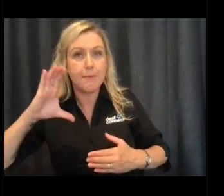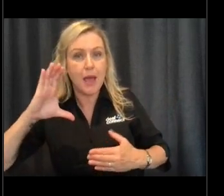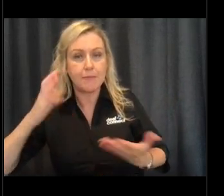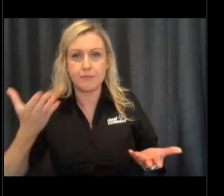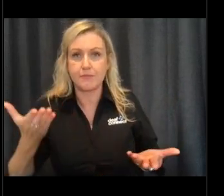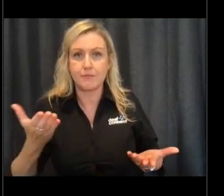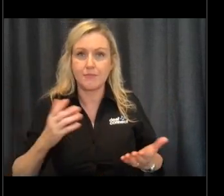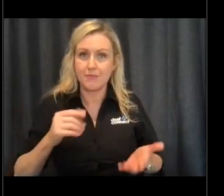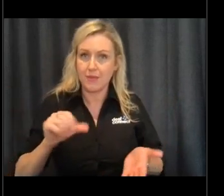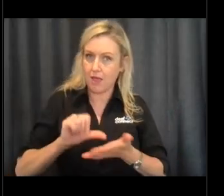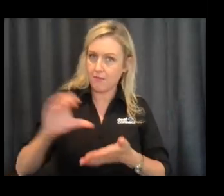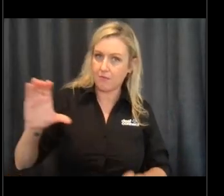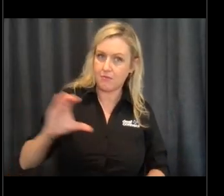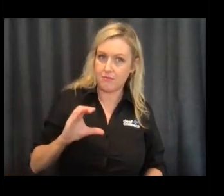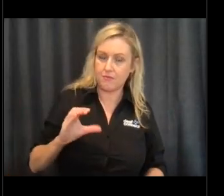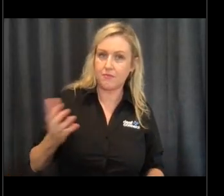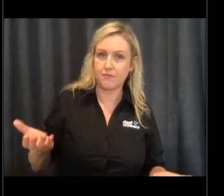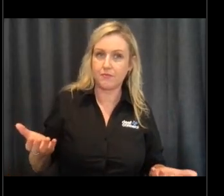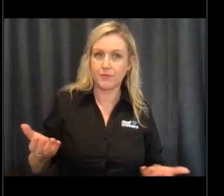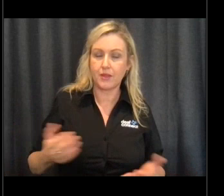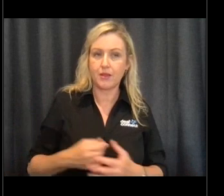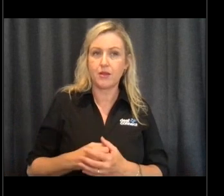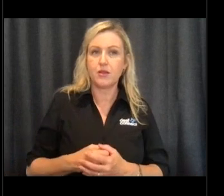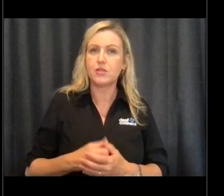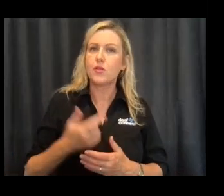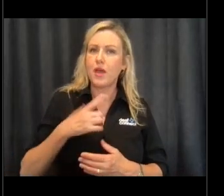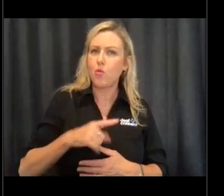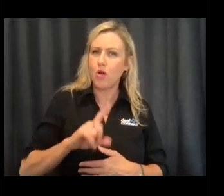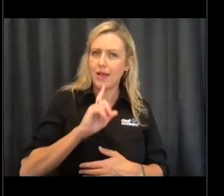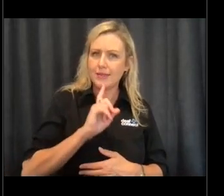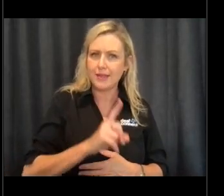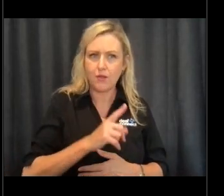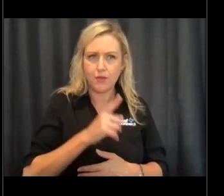me blankly when I say, have you talked to the person who has got the mortgage.